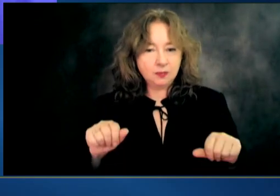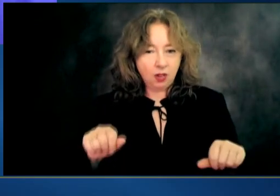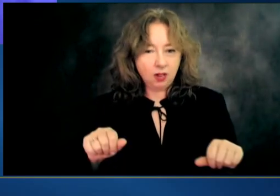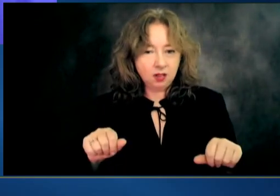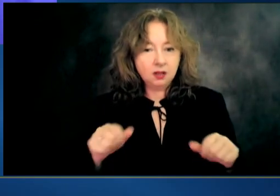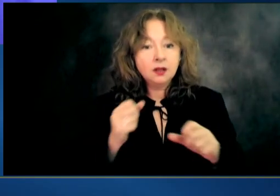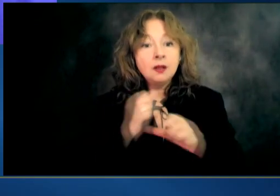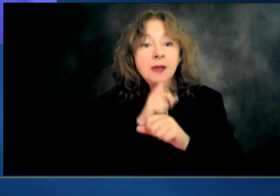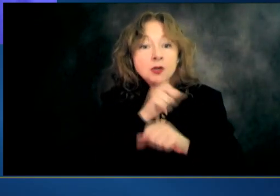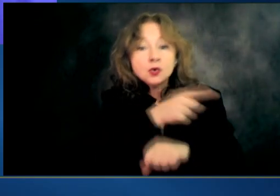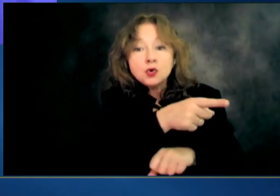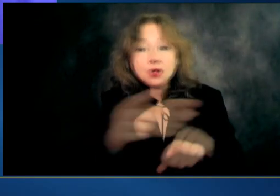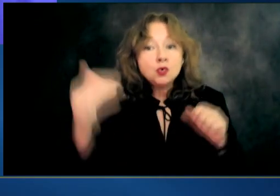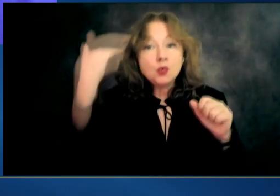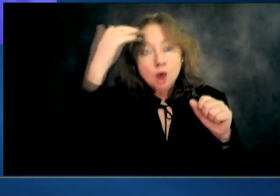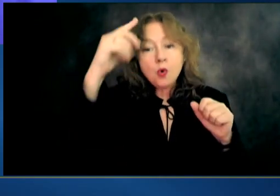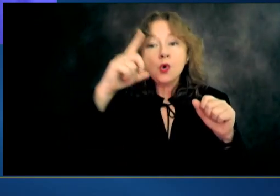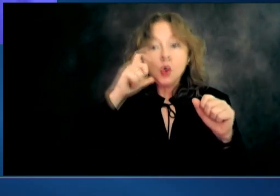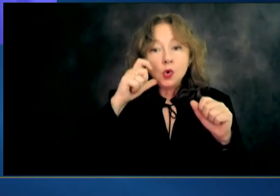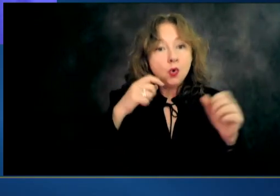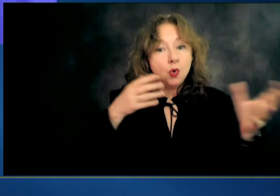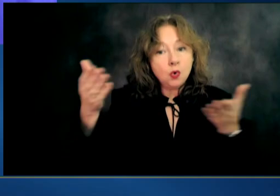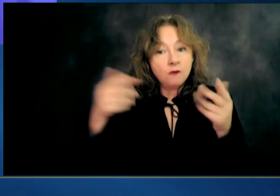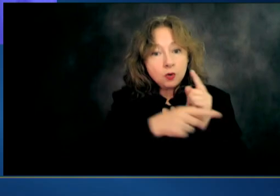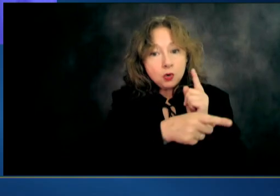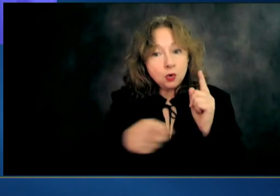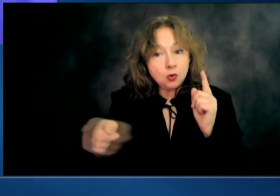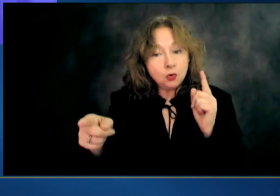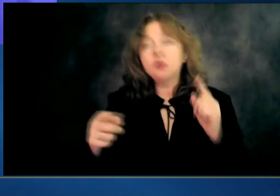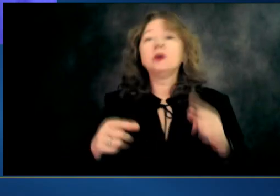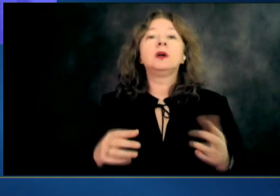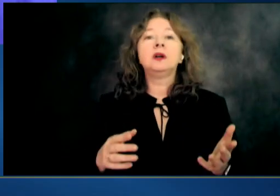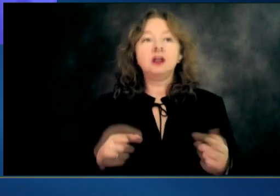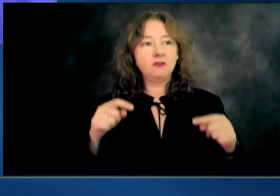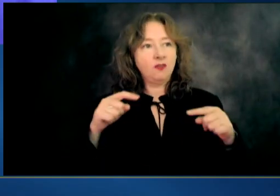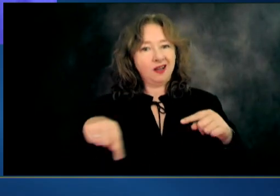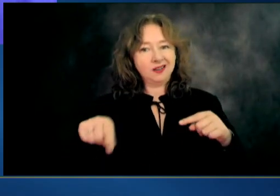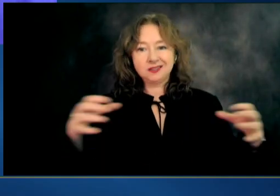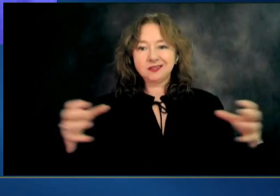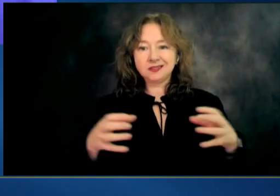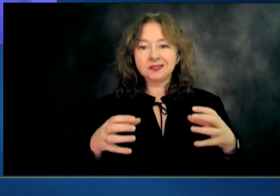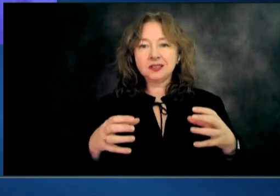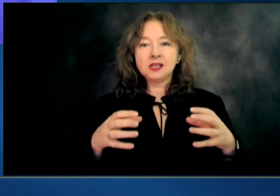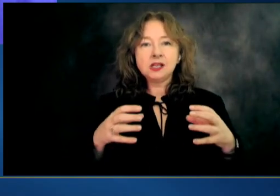have made it possible for you to be here, but for all of us together to take on this fight.